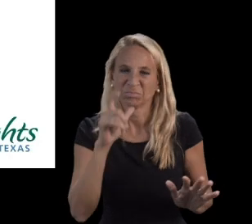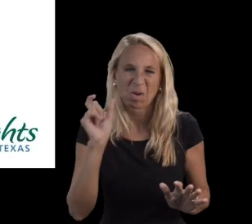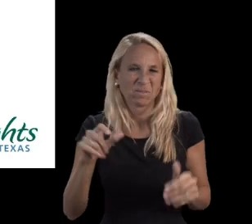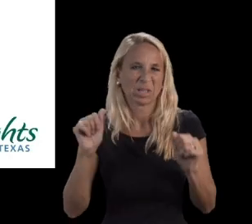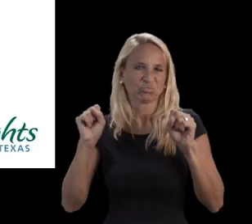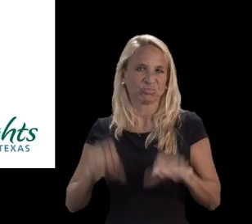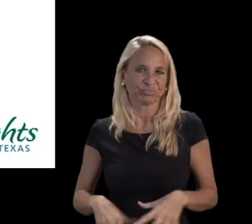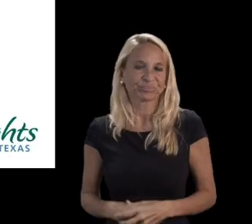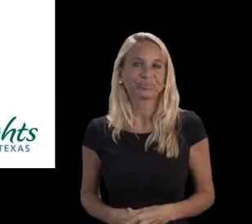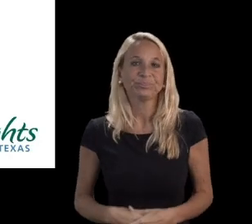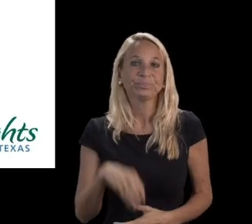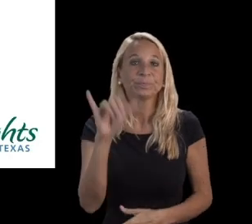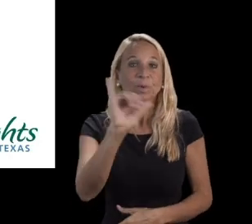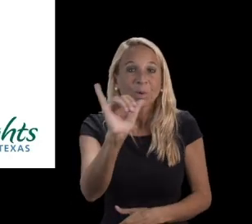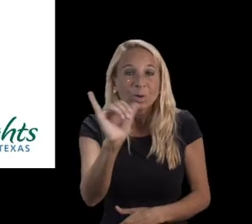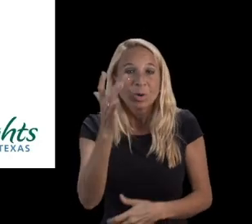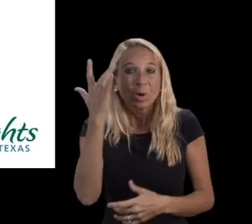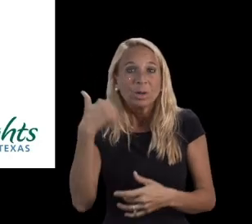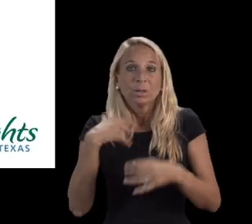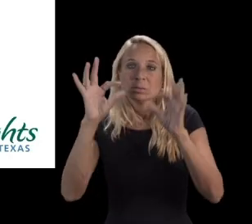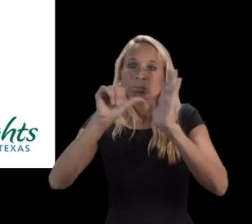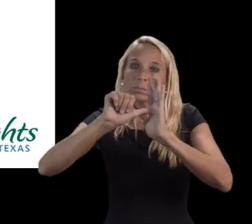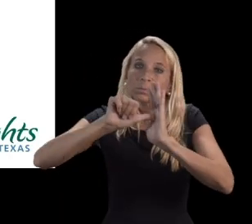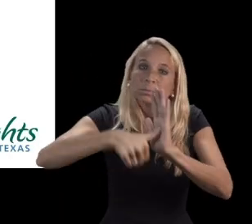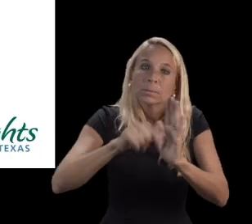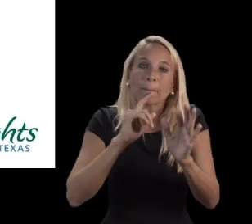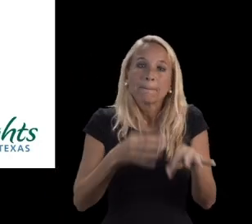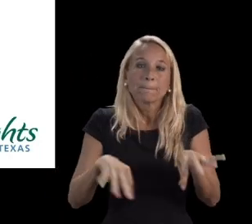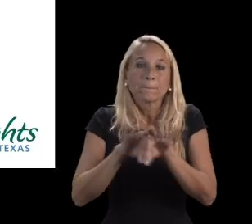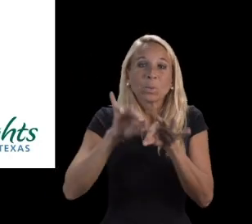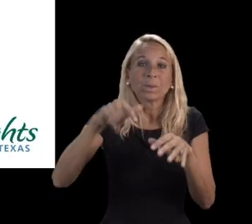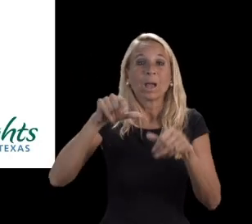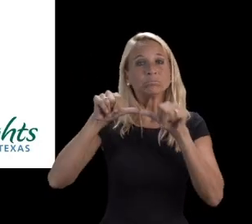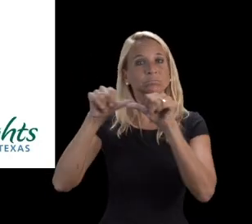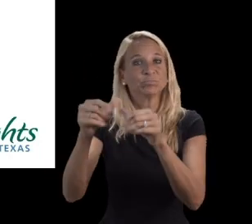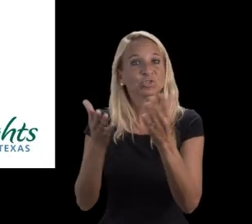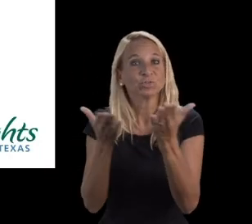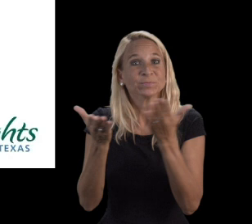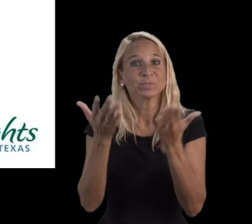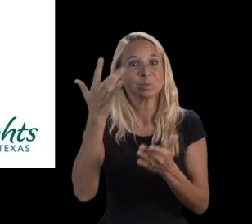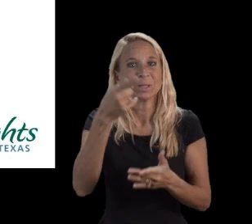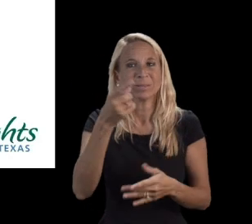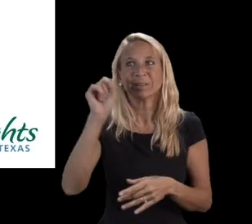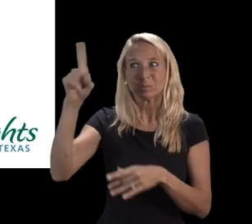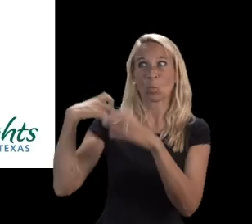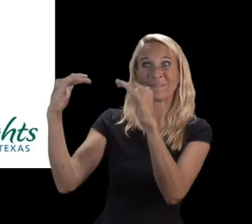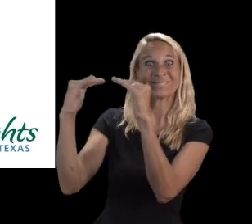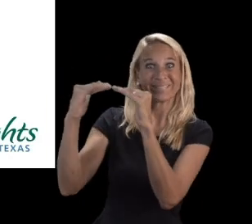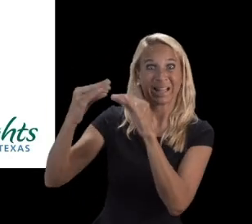Again, because we stress so much continuation of services, we don't see that there's a detraction to you asking for a